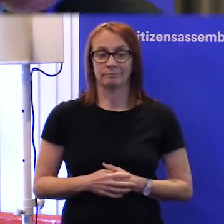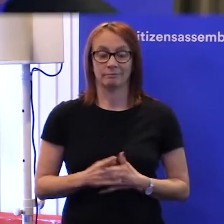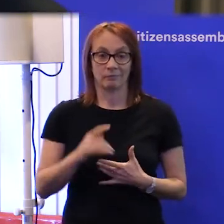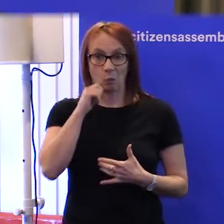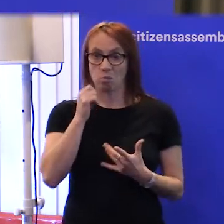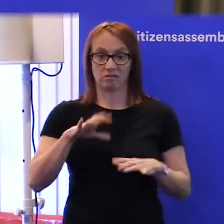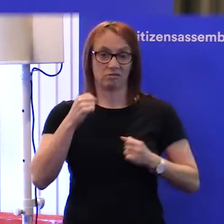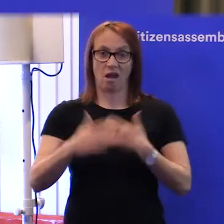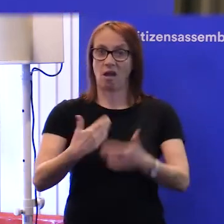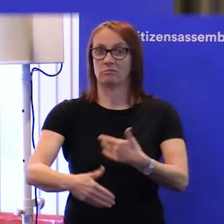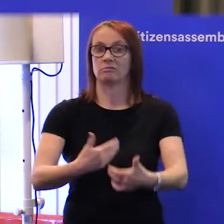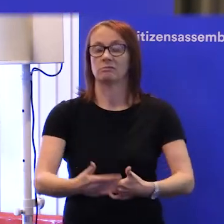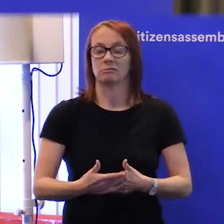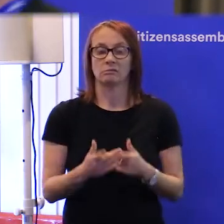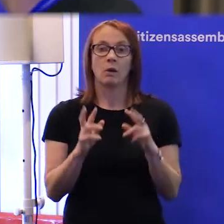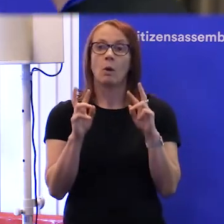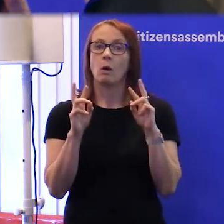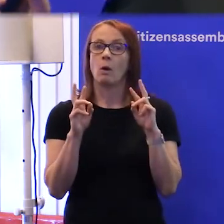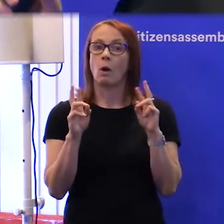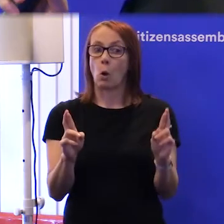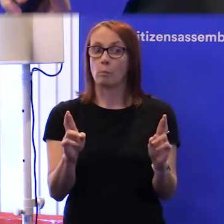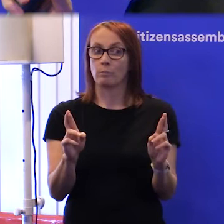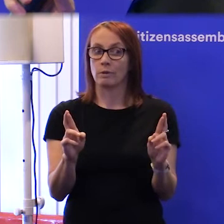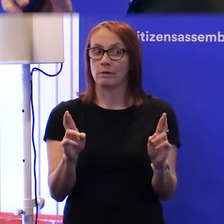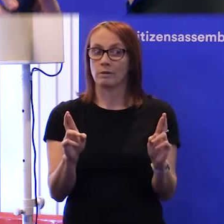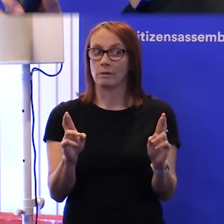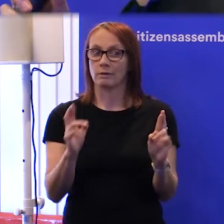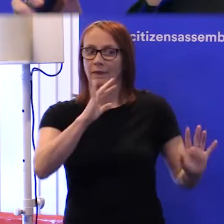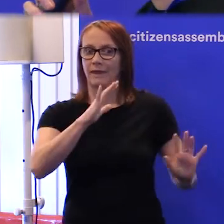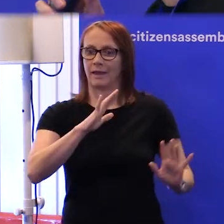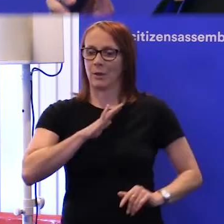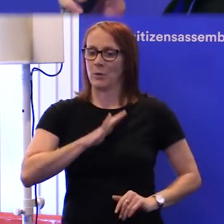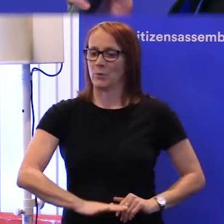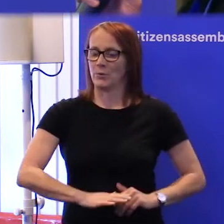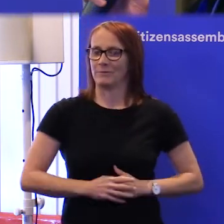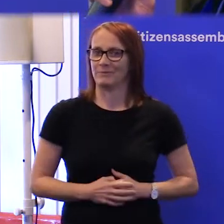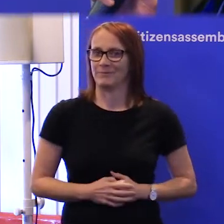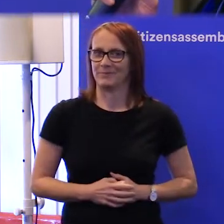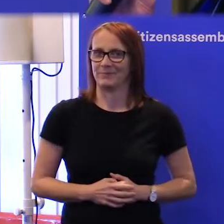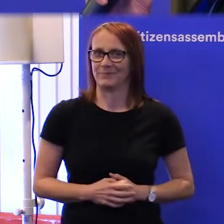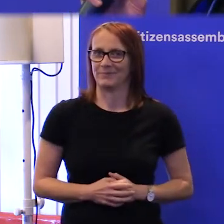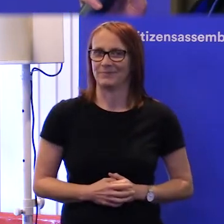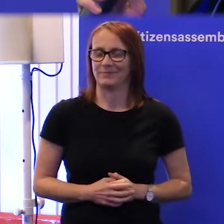through these slides which I hope are there we go thank God for that okay so